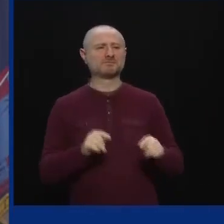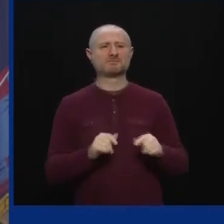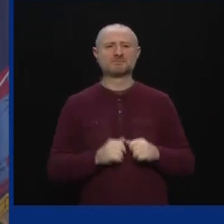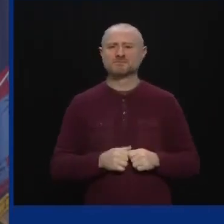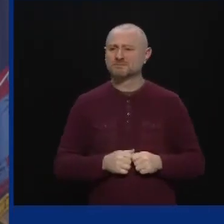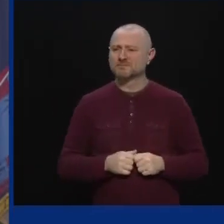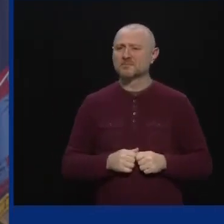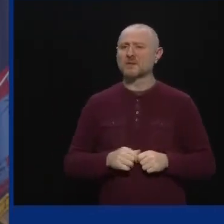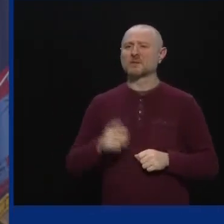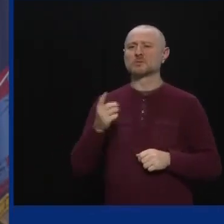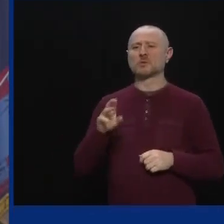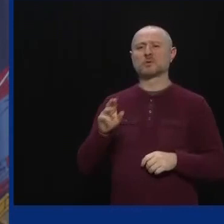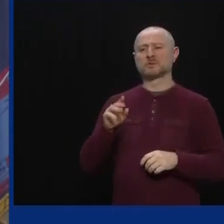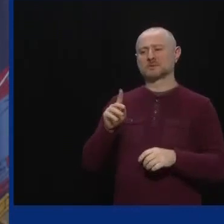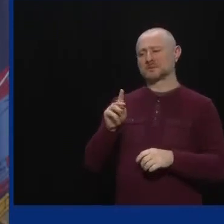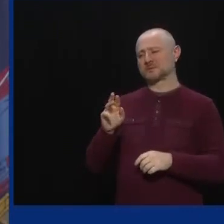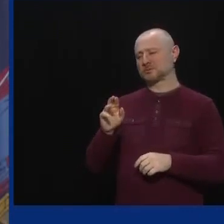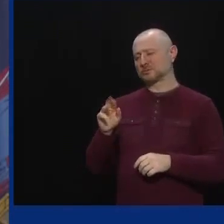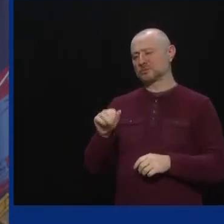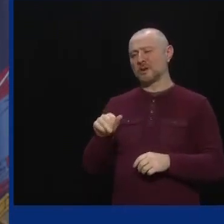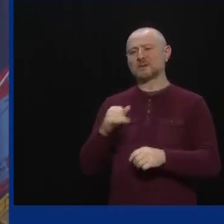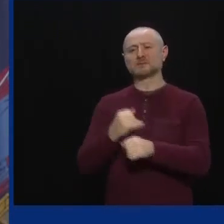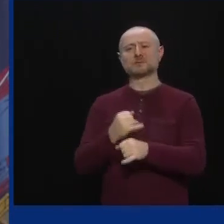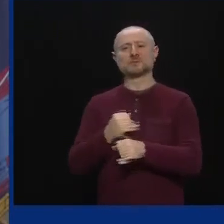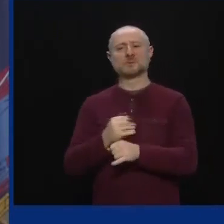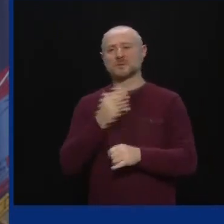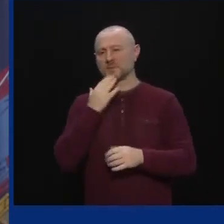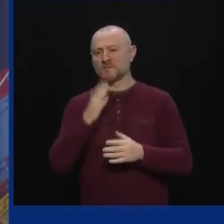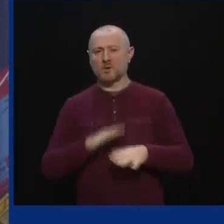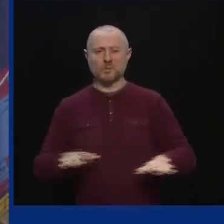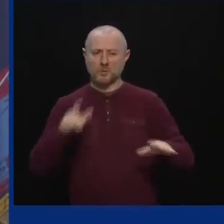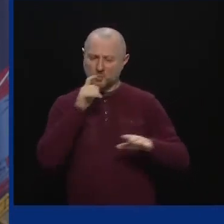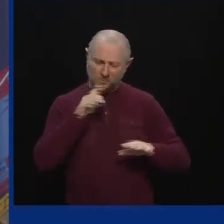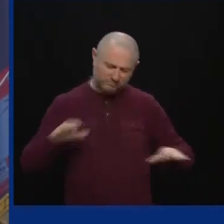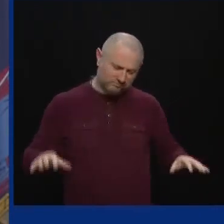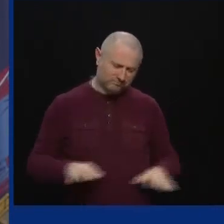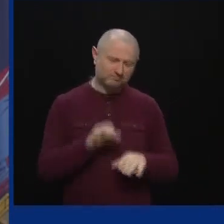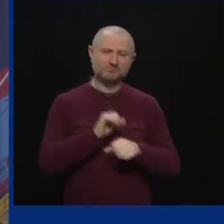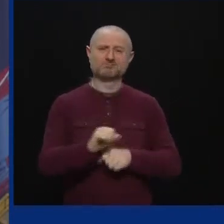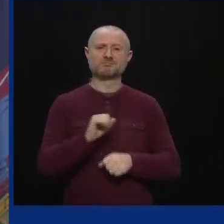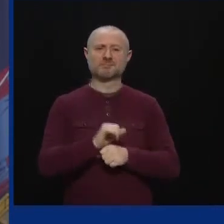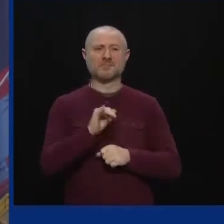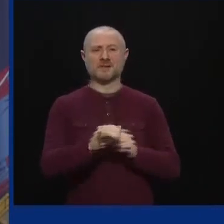STUDENTS HERE BUT ALL THE CAMPUSES IN THE REGION SO THEY WHAT THEY HAVE TO DO.